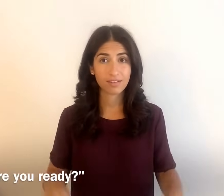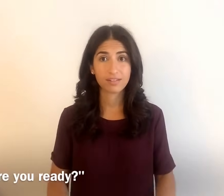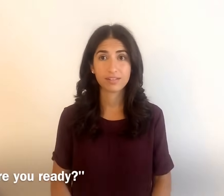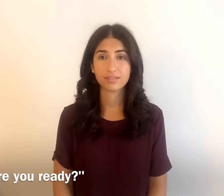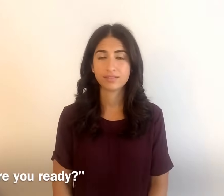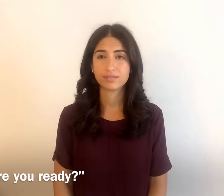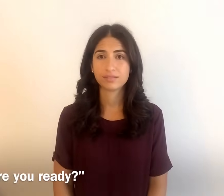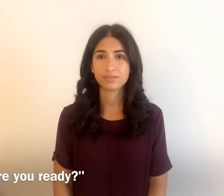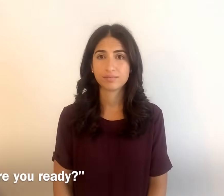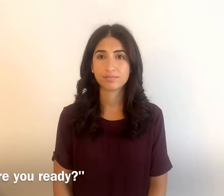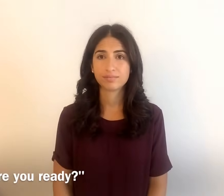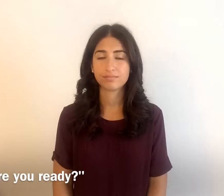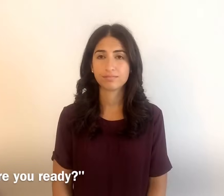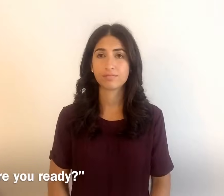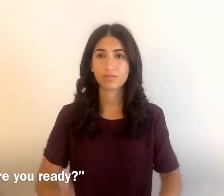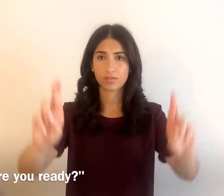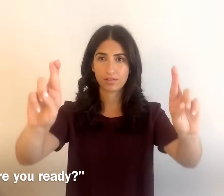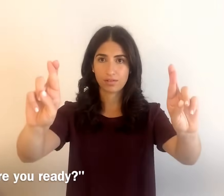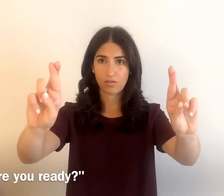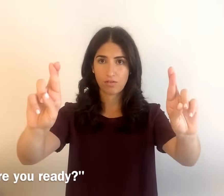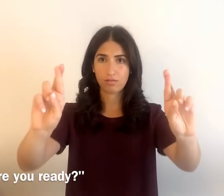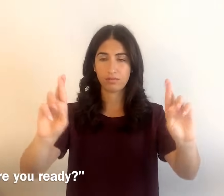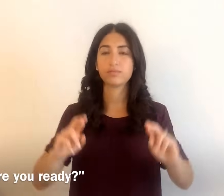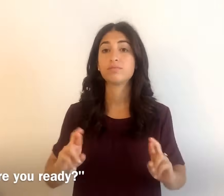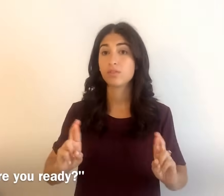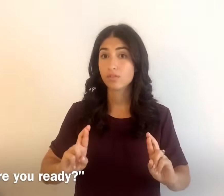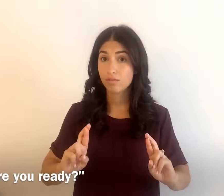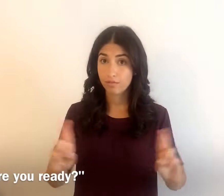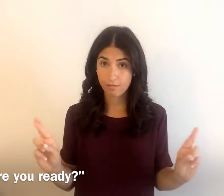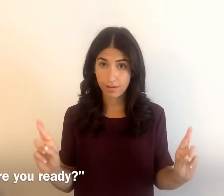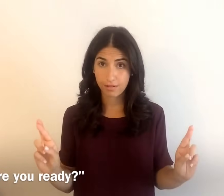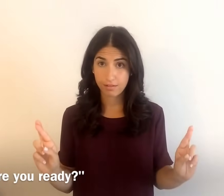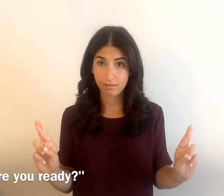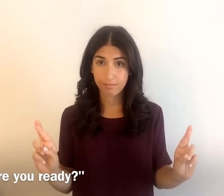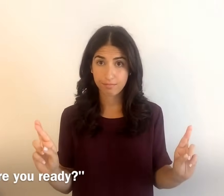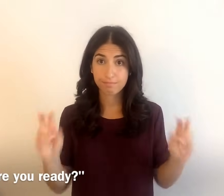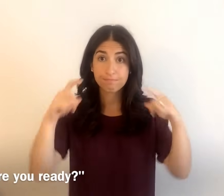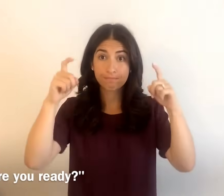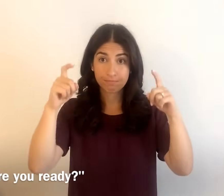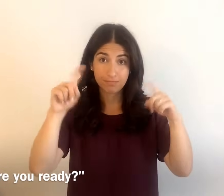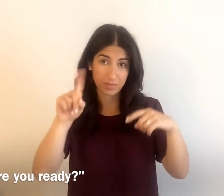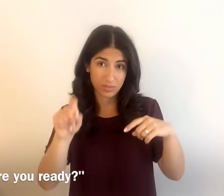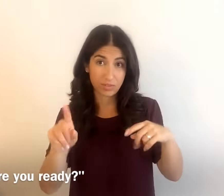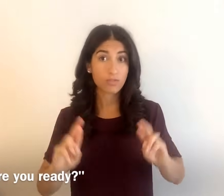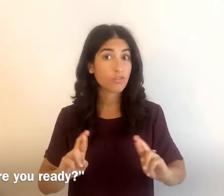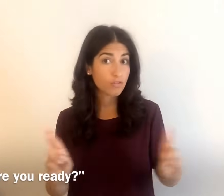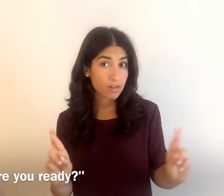ready thats the 'R' hand shape: READY?